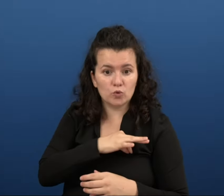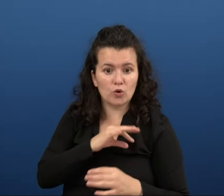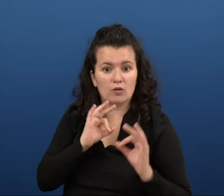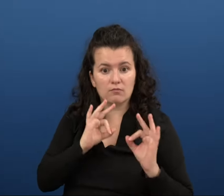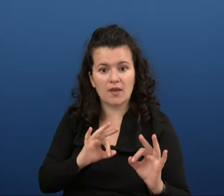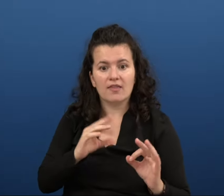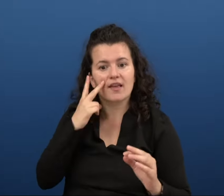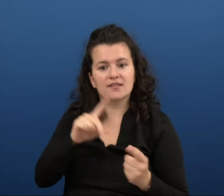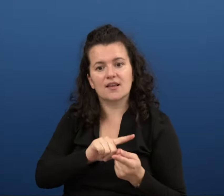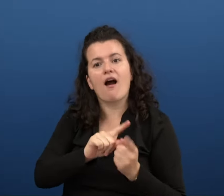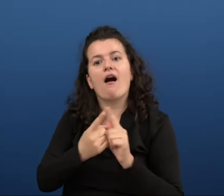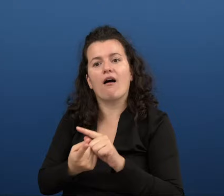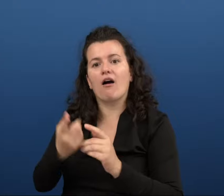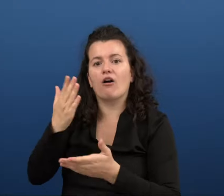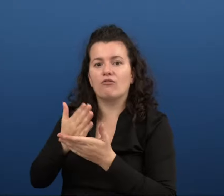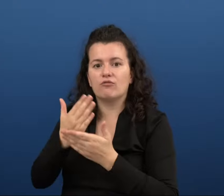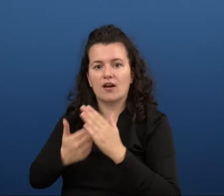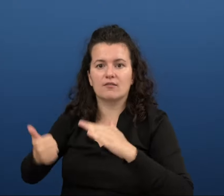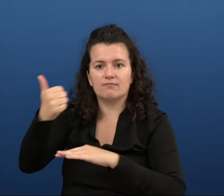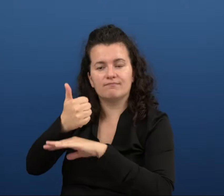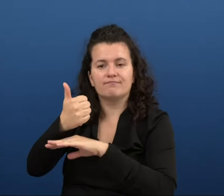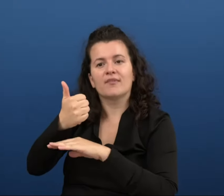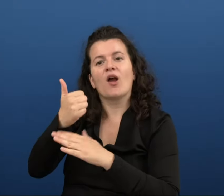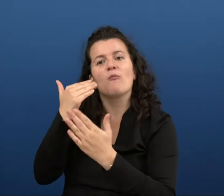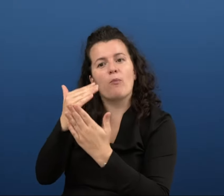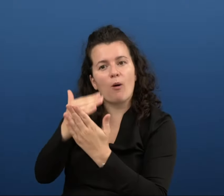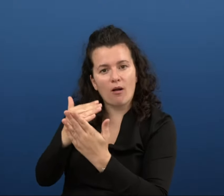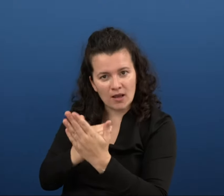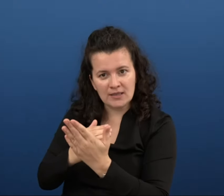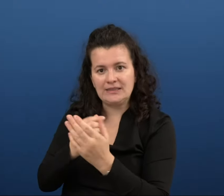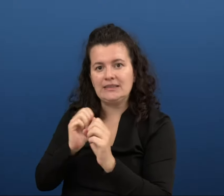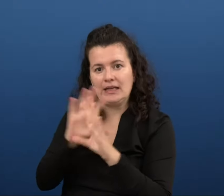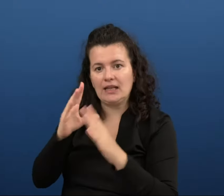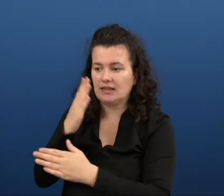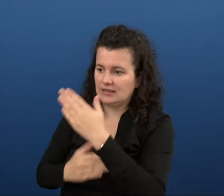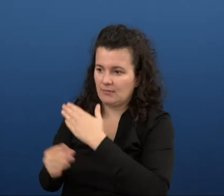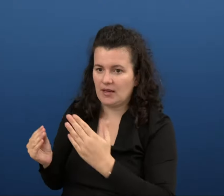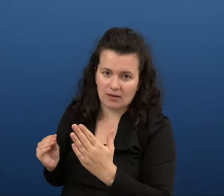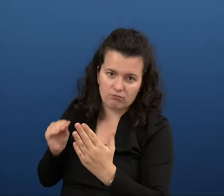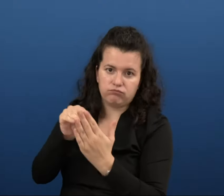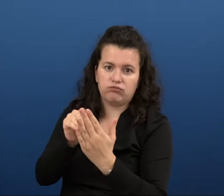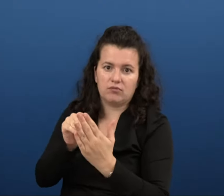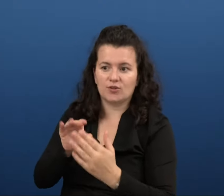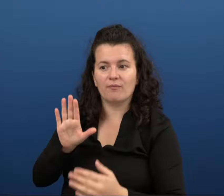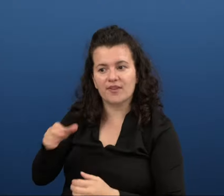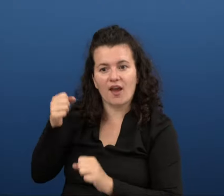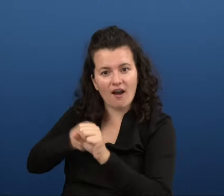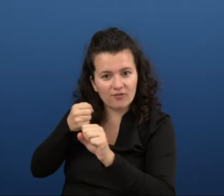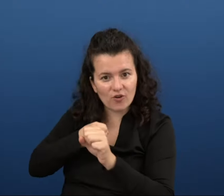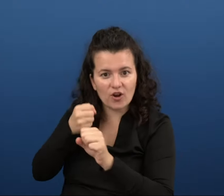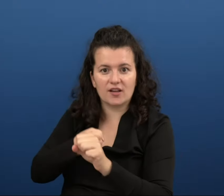16:33:38 In terms of the advocacy work in terms of decent work. The, the fourth area,